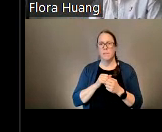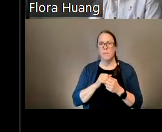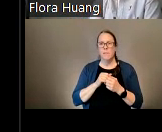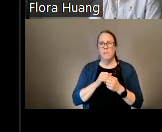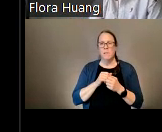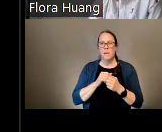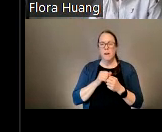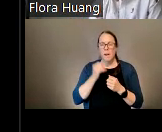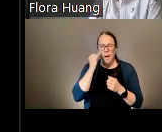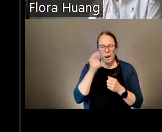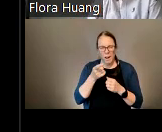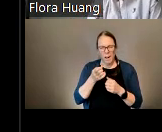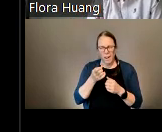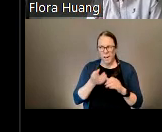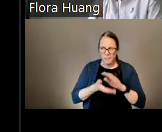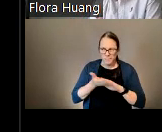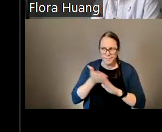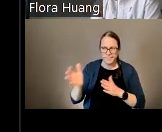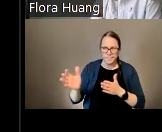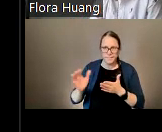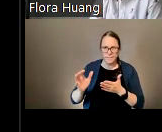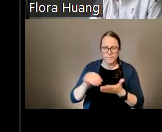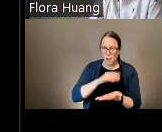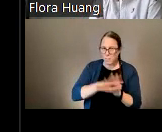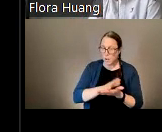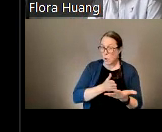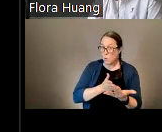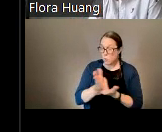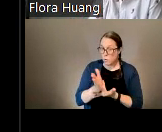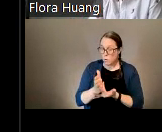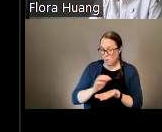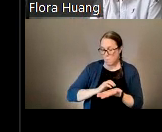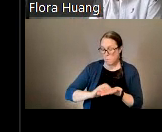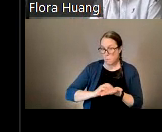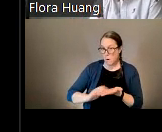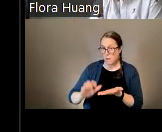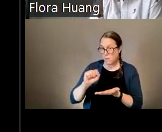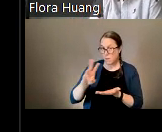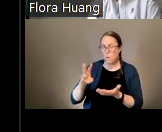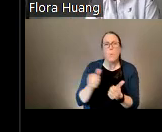run a document through a braille translation software without having anyone proofread it, or even without having